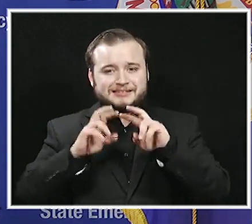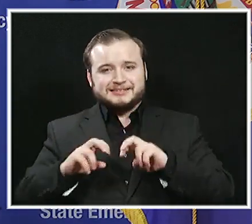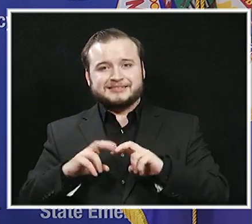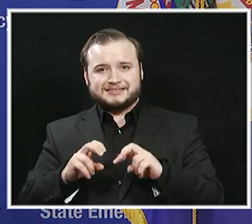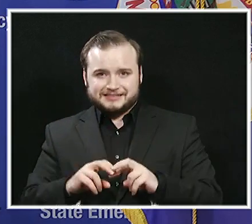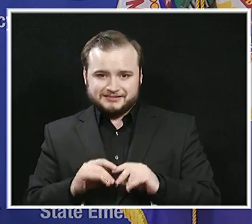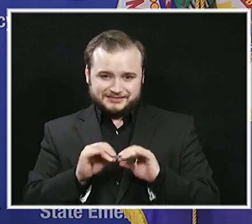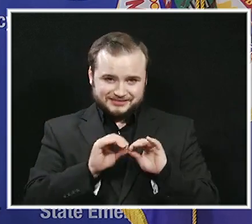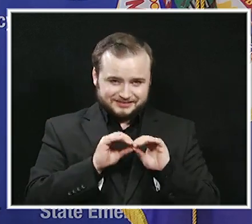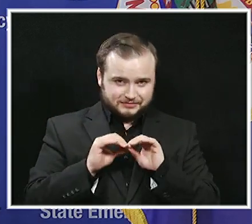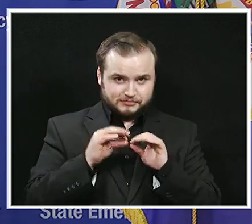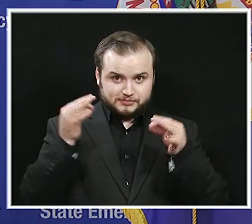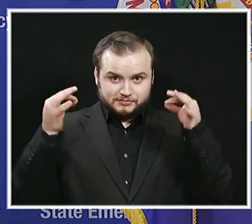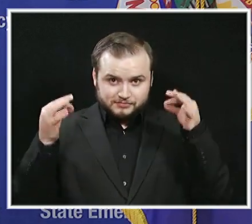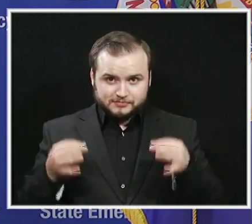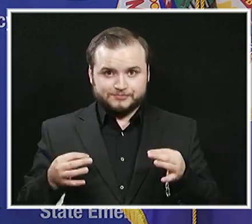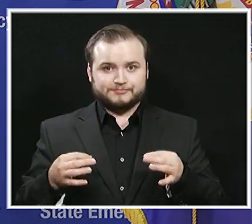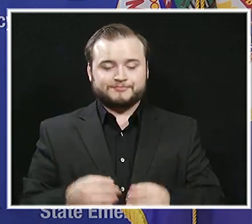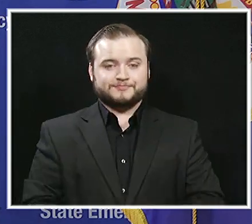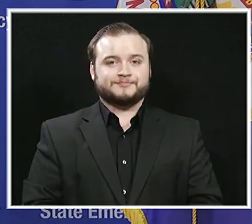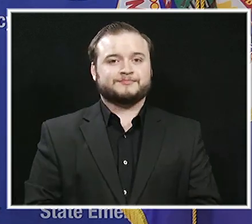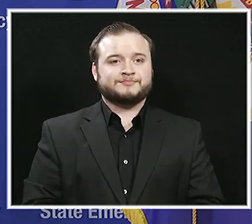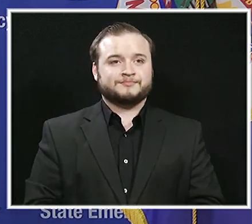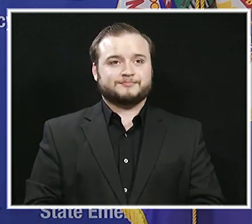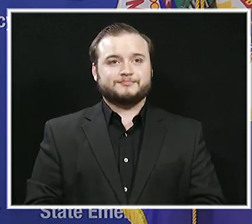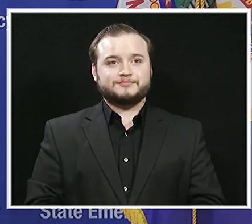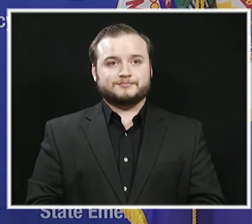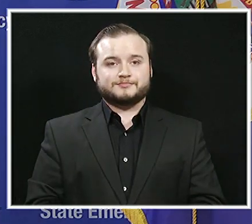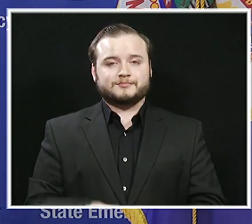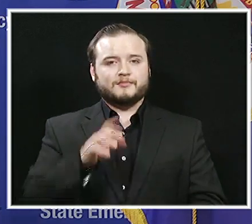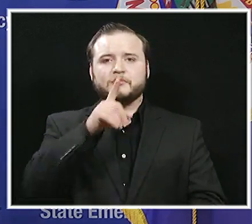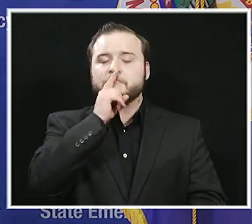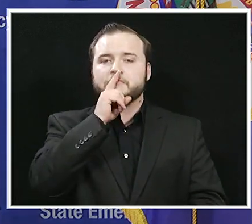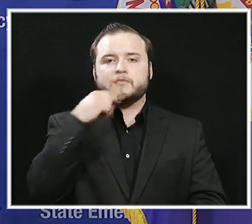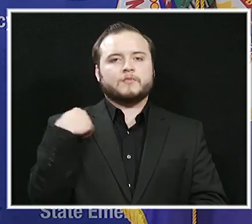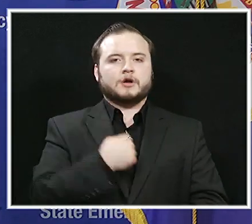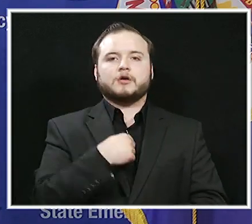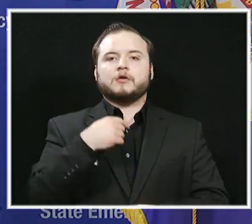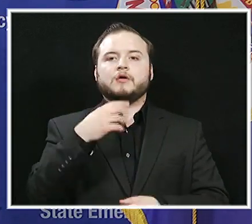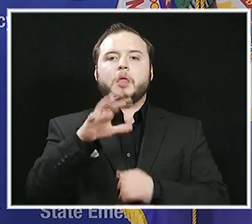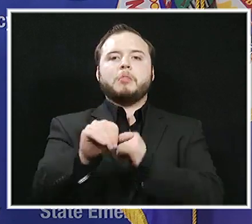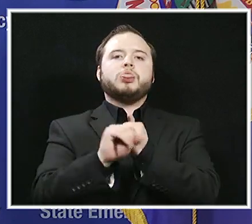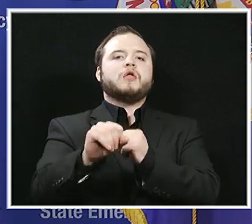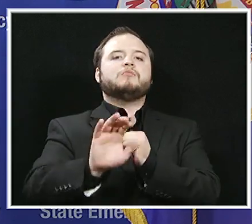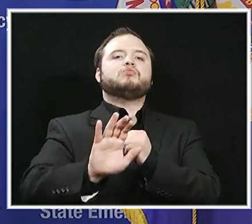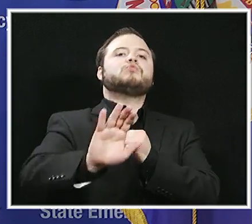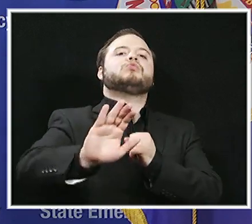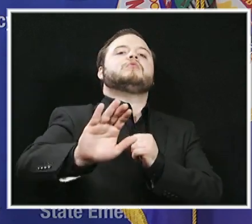move during them and then use them in reflection points. Maybe I need to be clear with